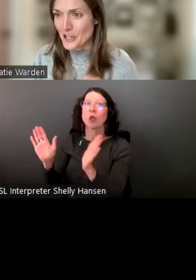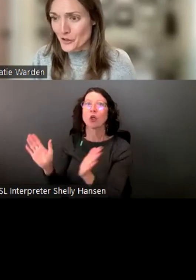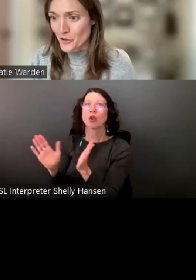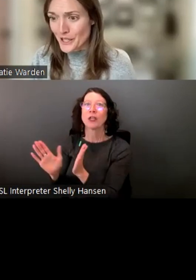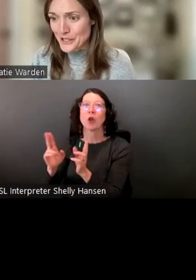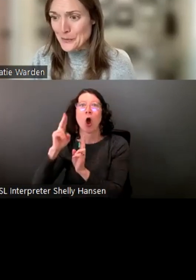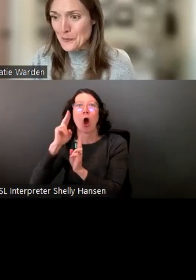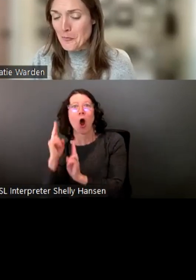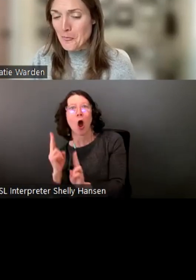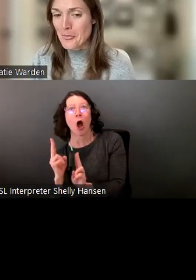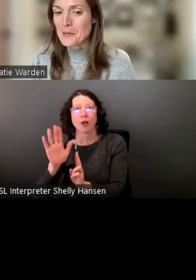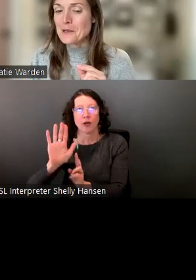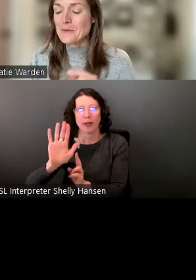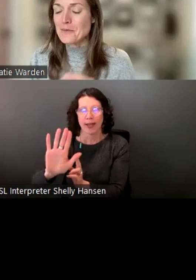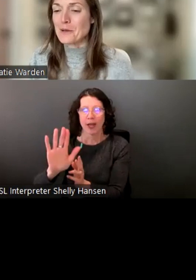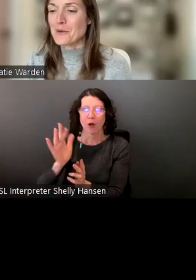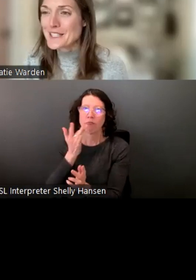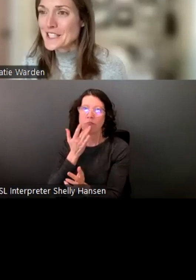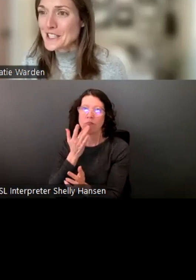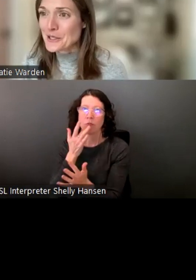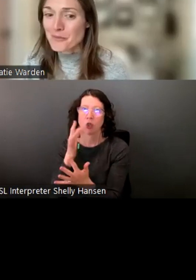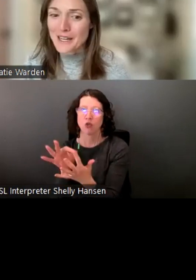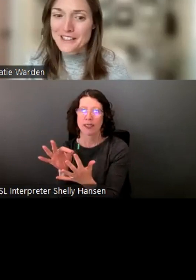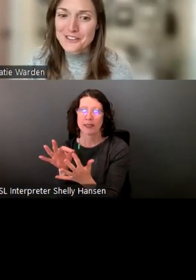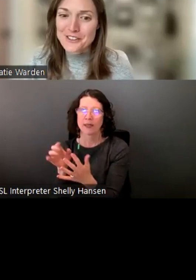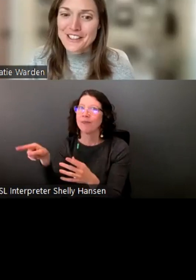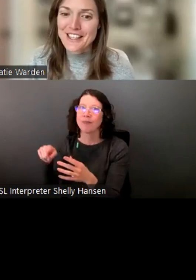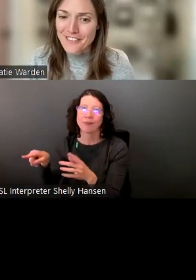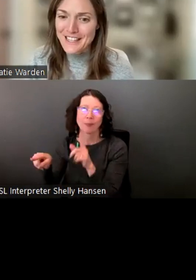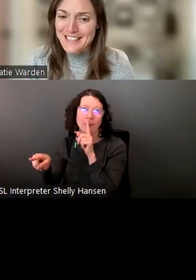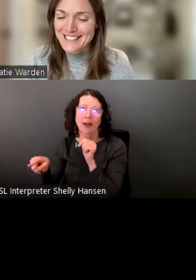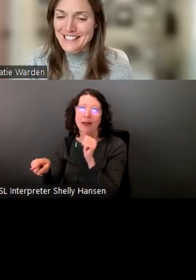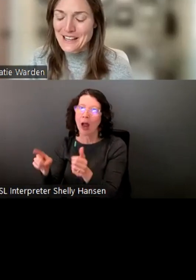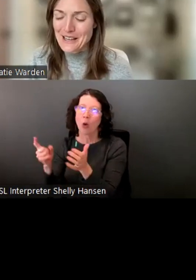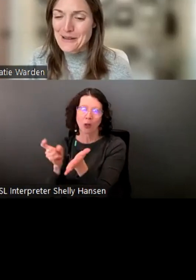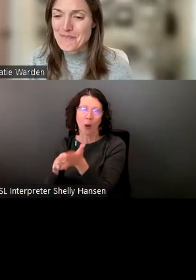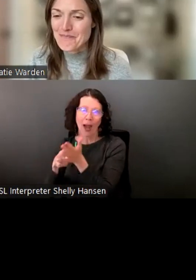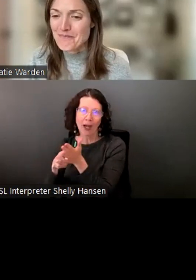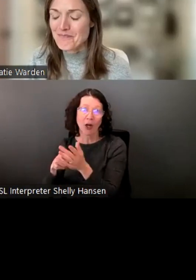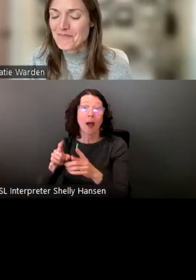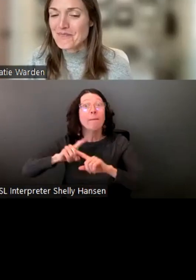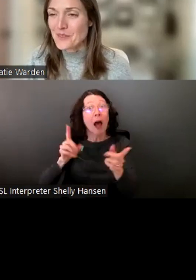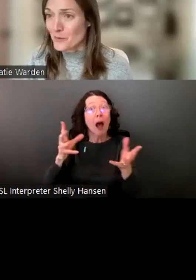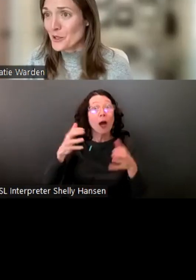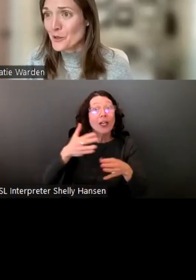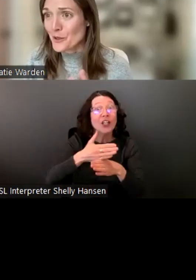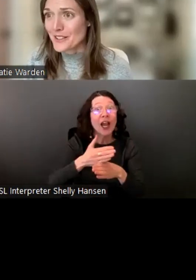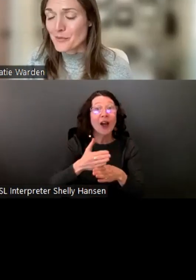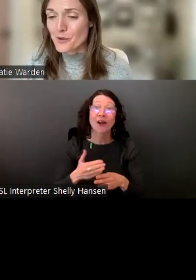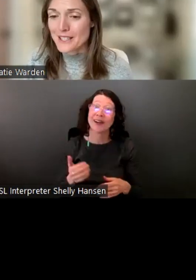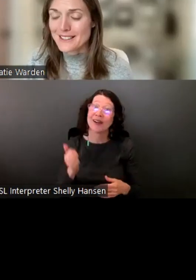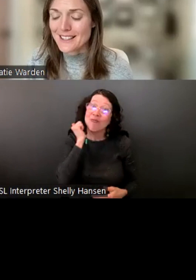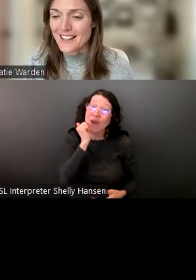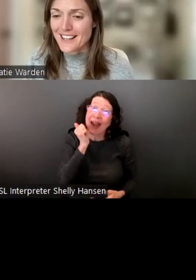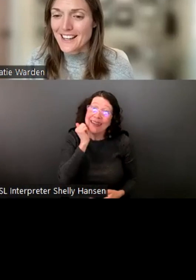Not required, but I wanna share some practical advice with you all on this point.